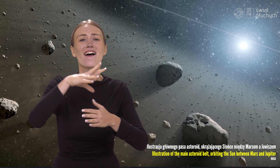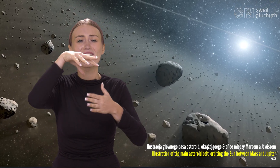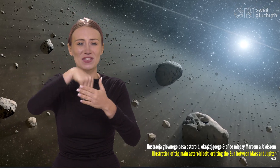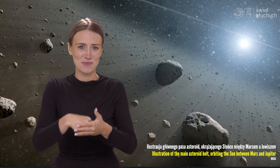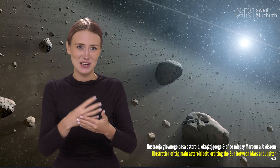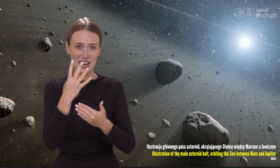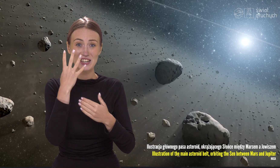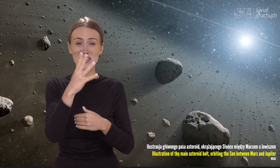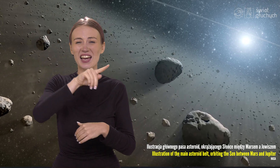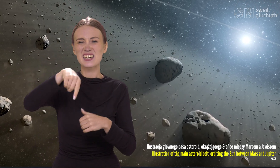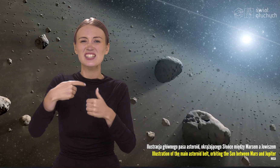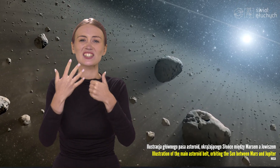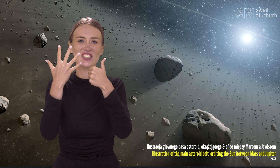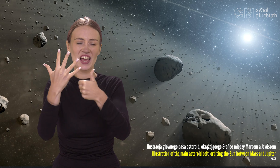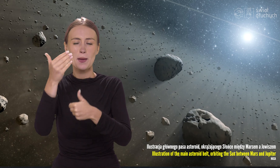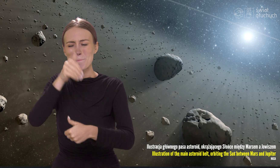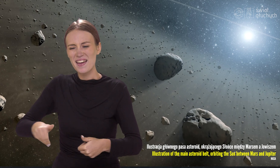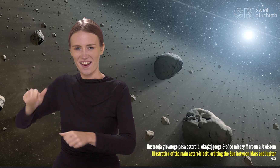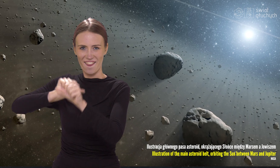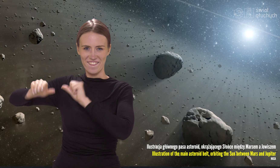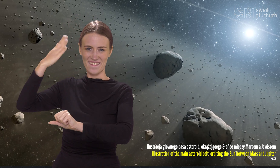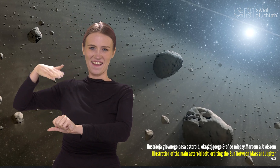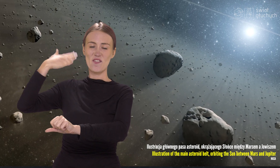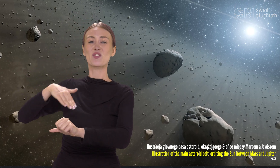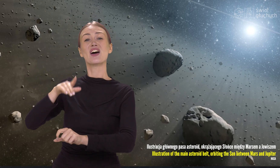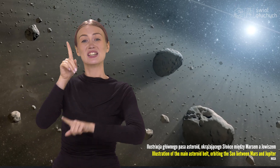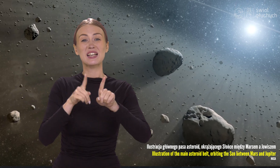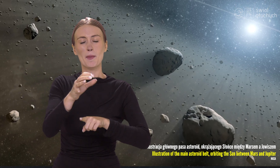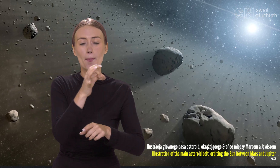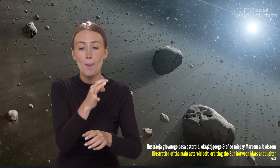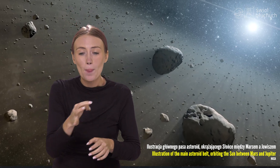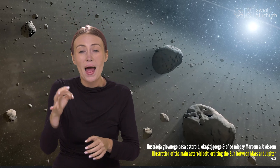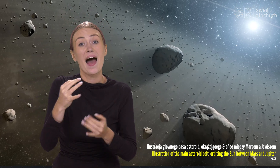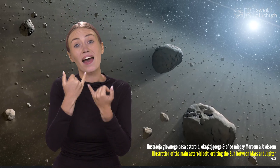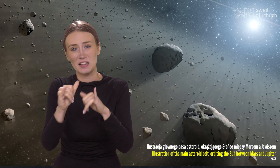around 4.6 billion years ago. Some are very small,